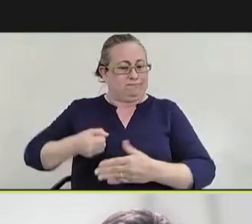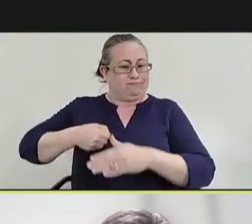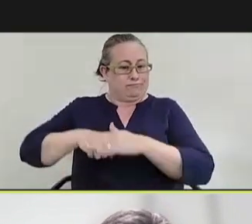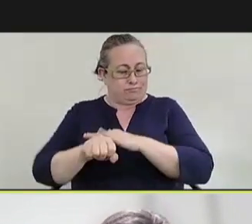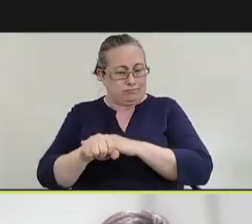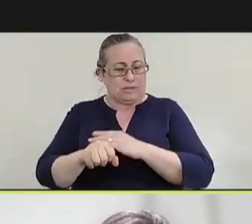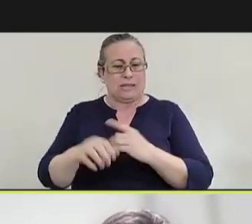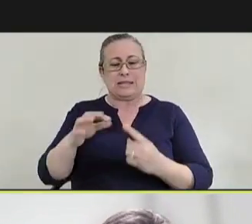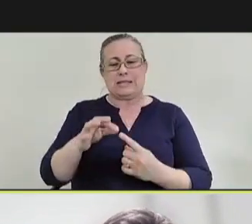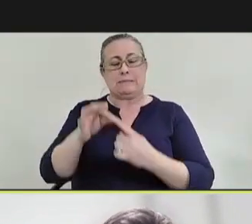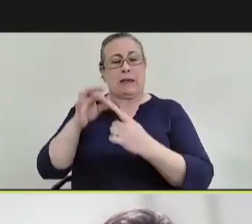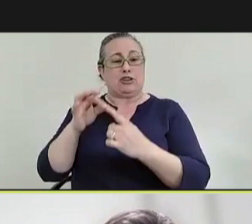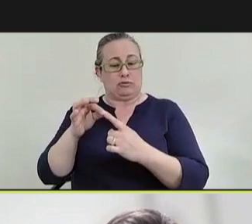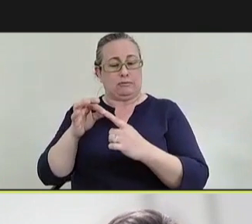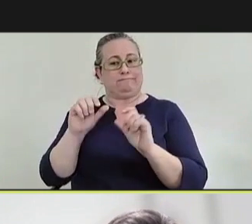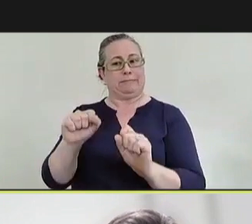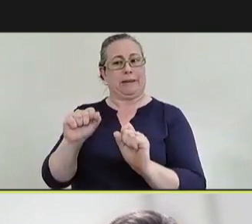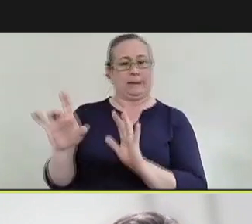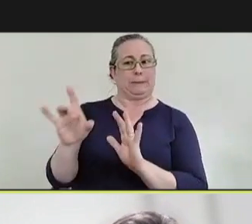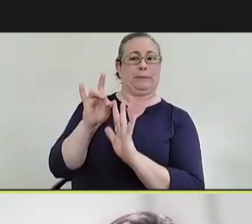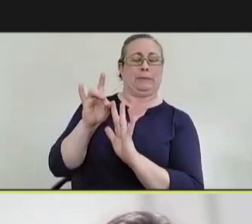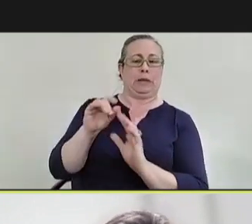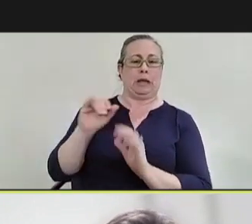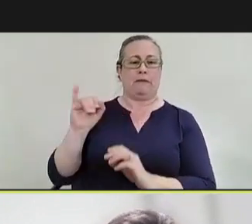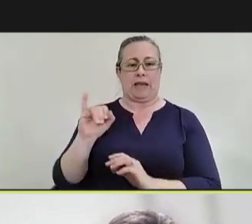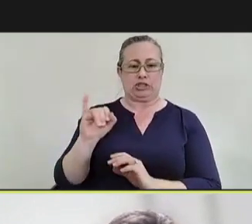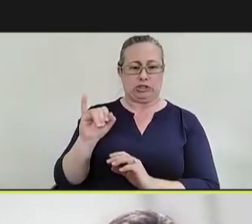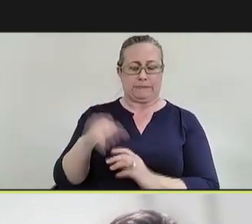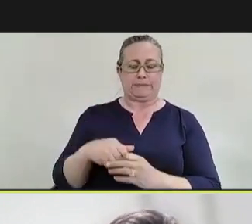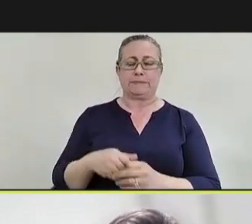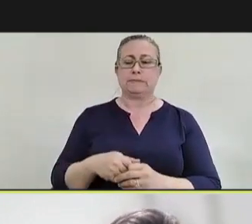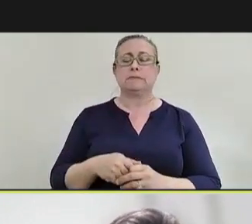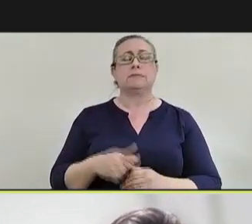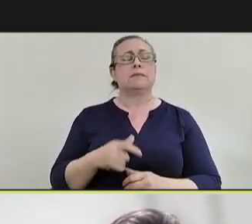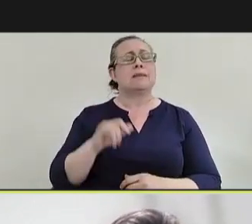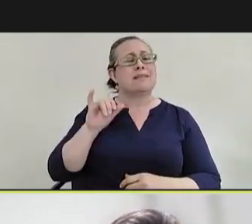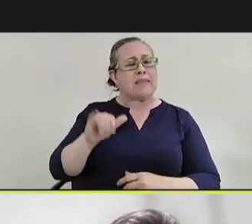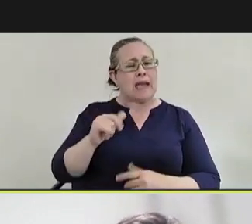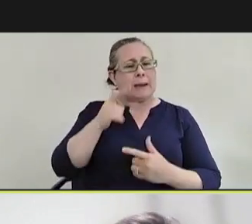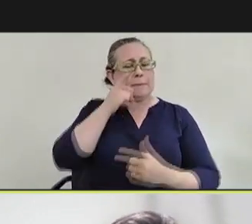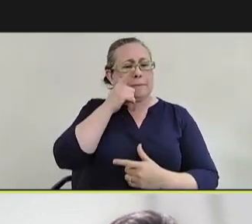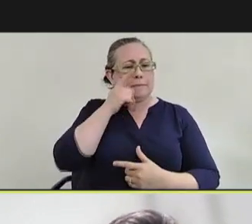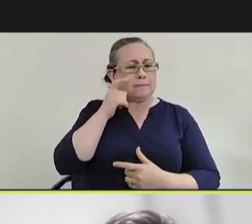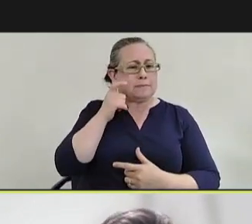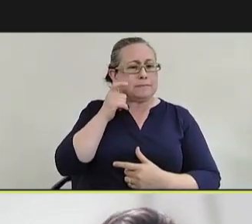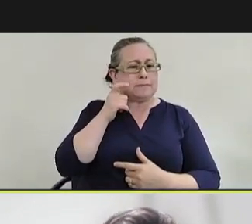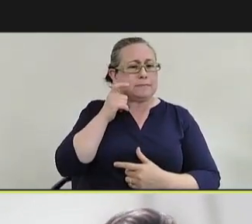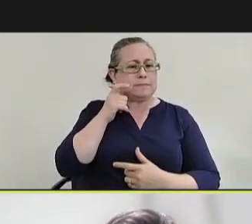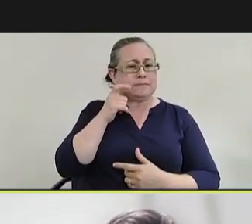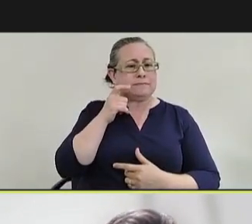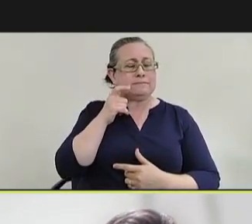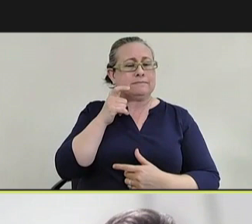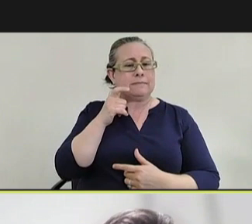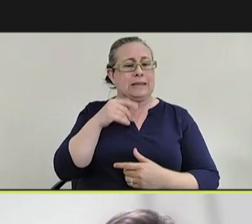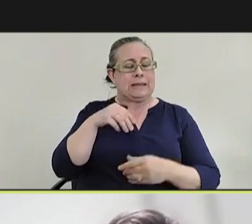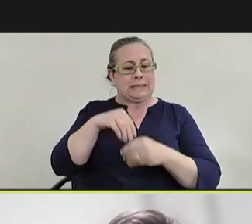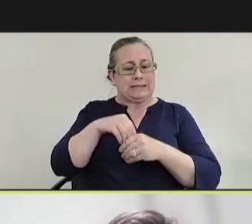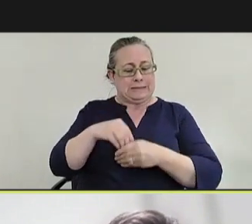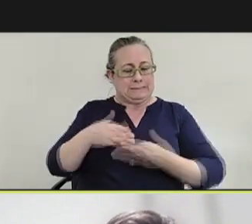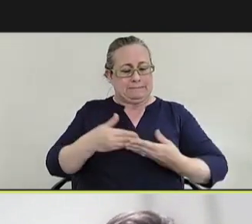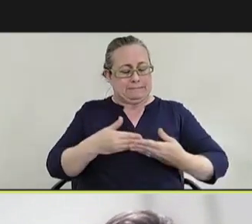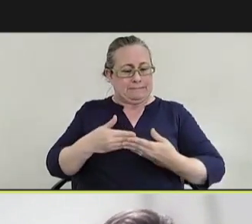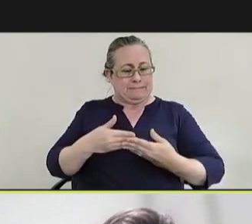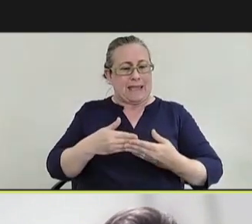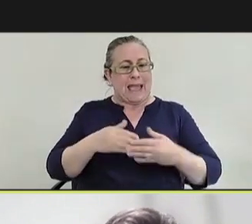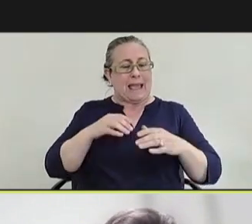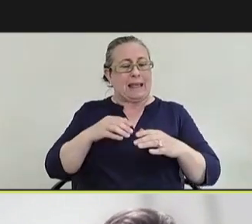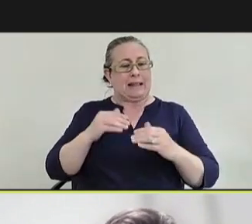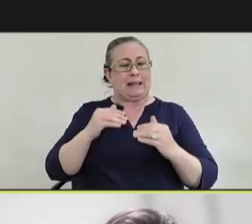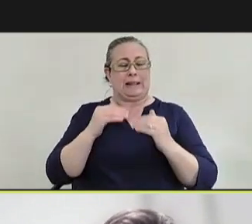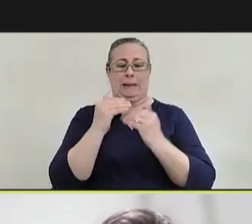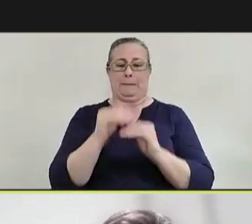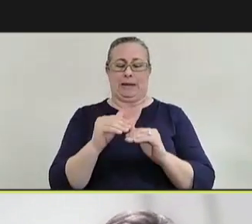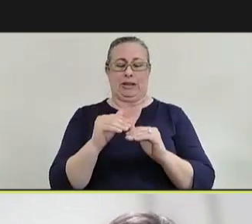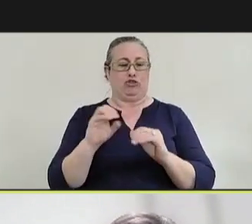to infections and this is due to the lack of active early immune responses to infant